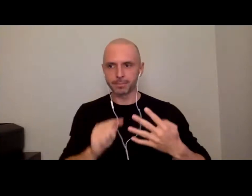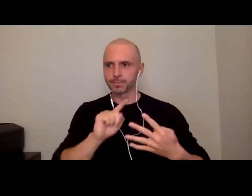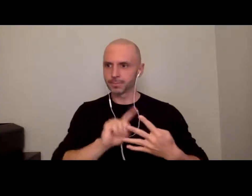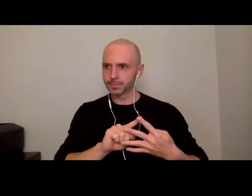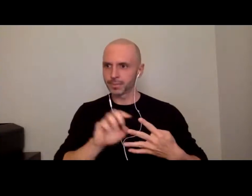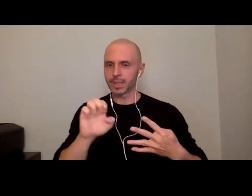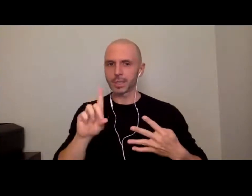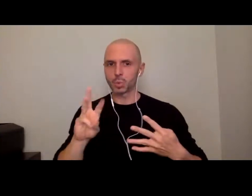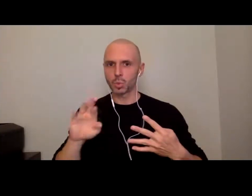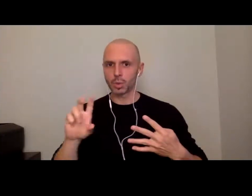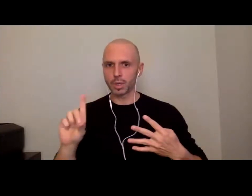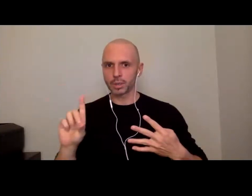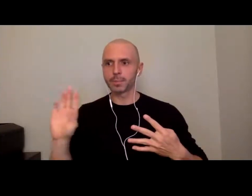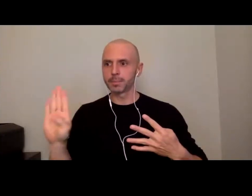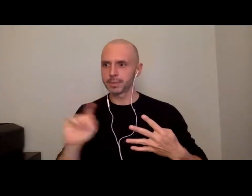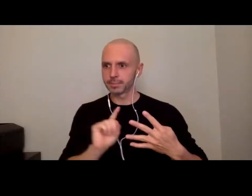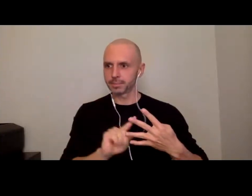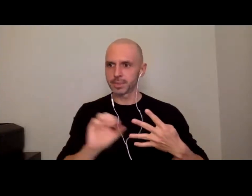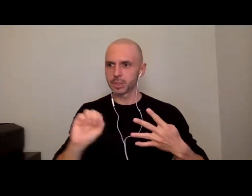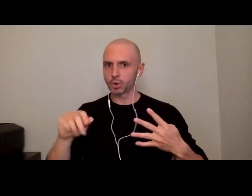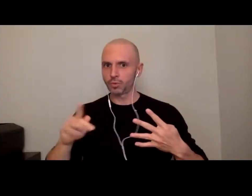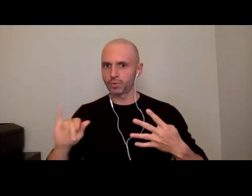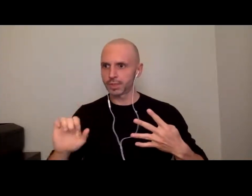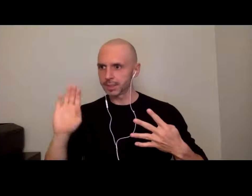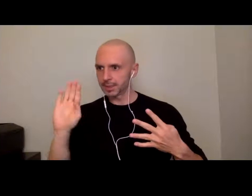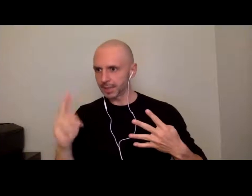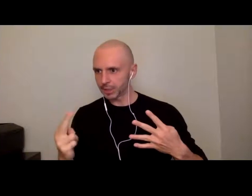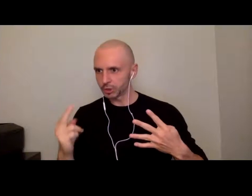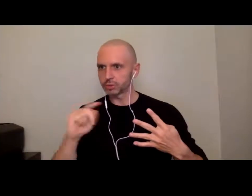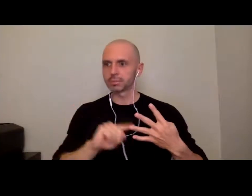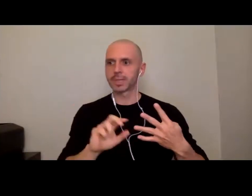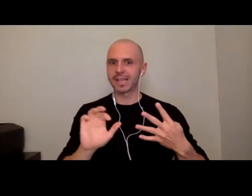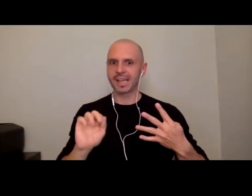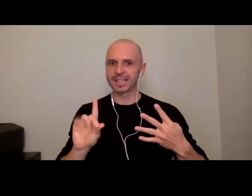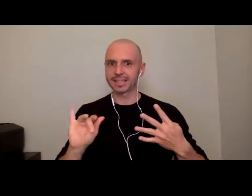notes before we begin , we are recording tonight's event and we will be uploading it